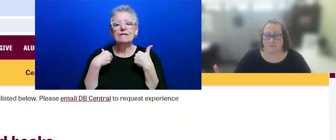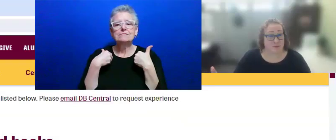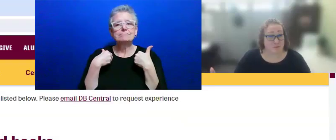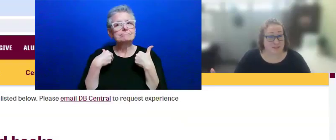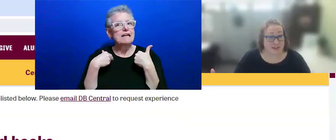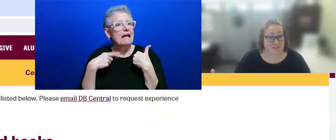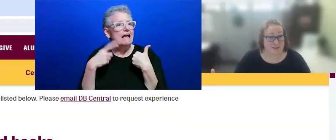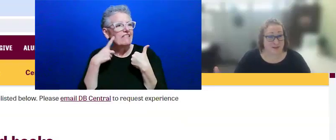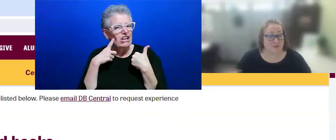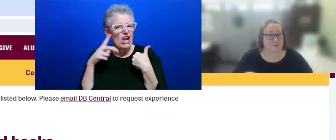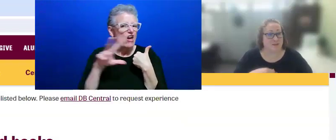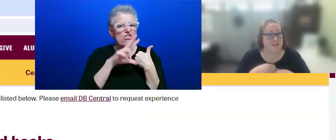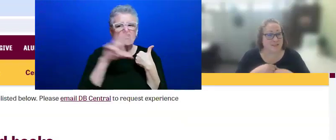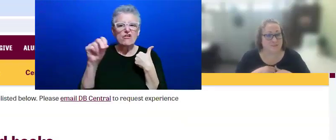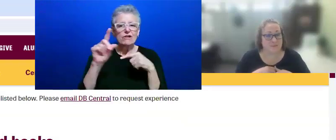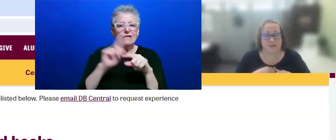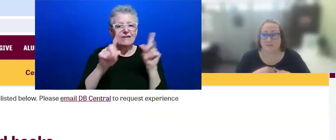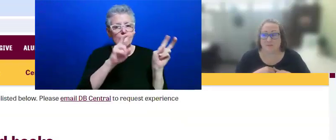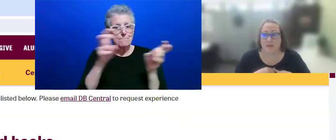we have 30 titles now, 30 kids' books